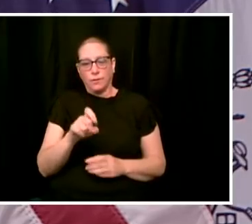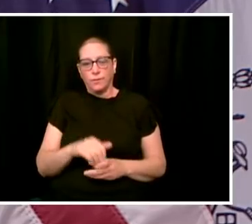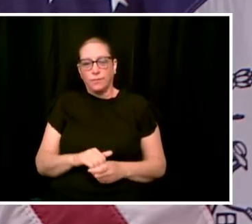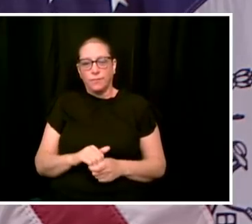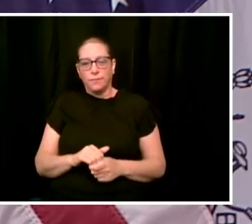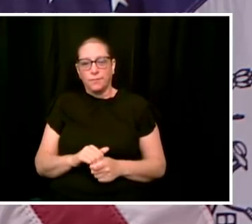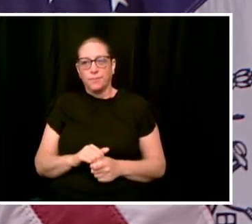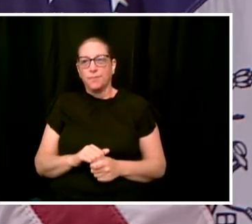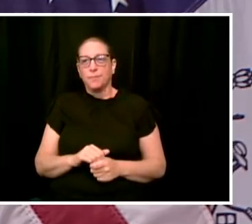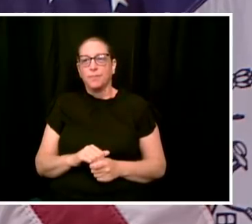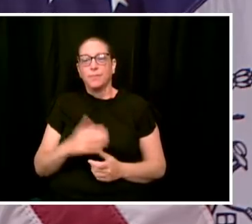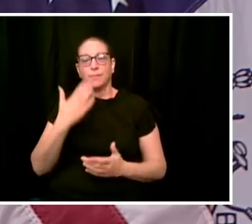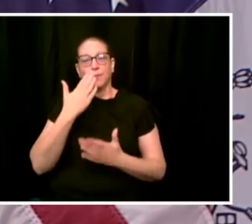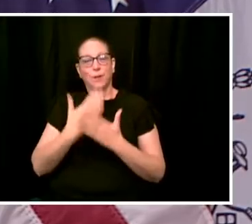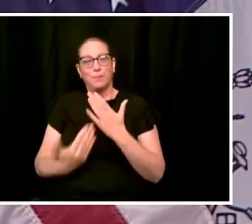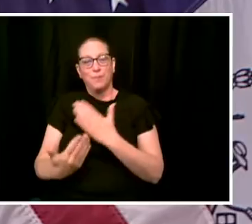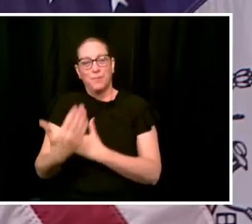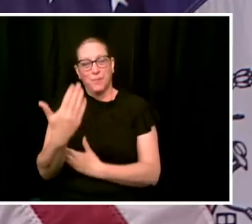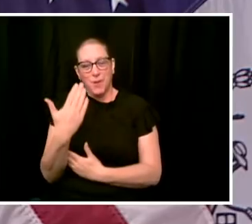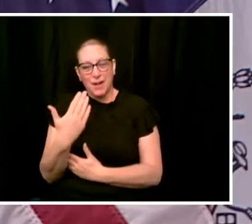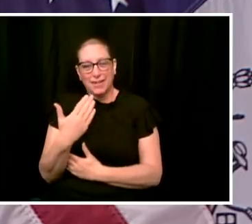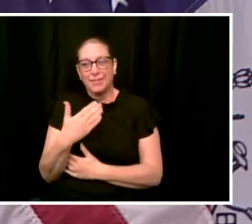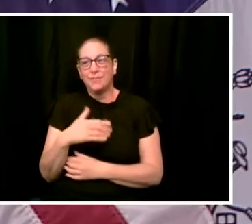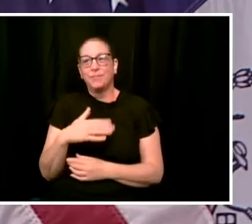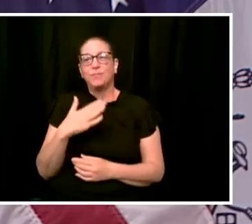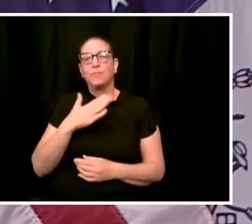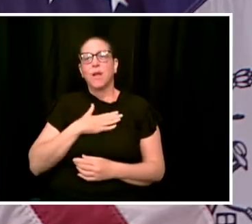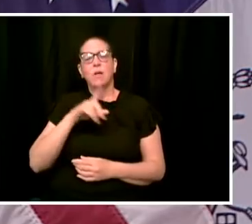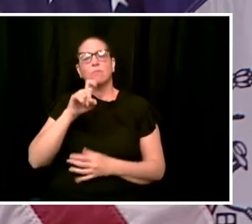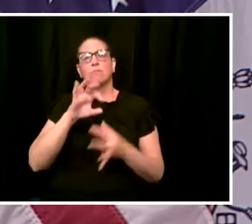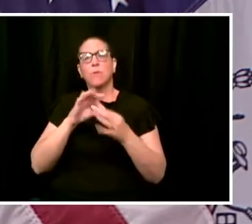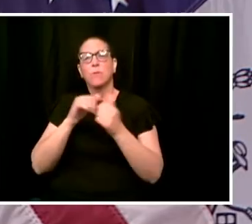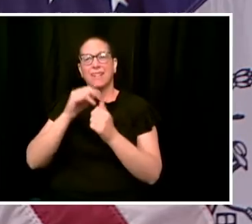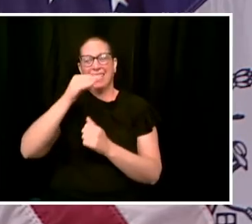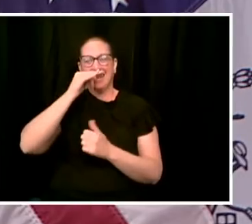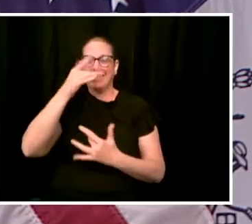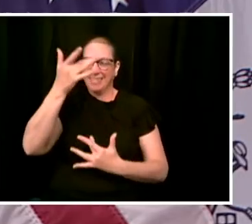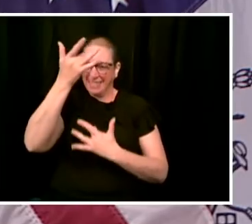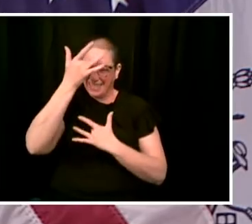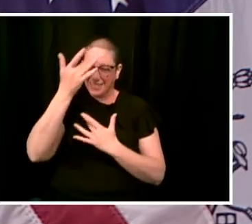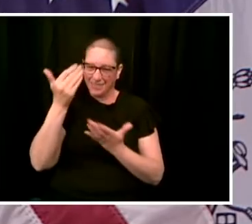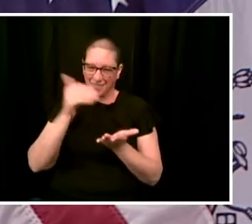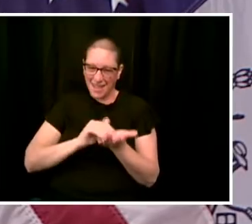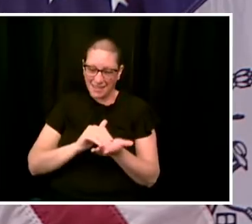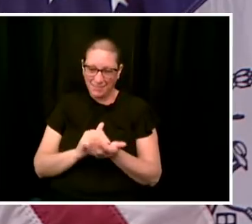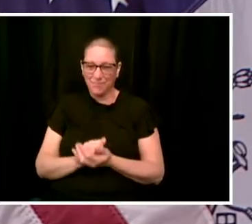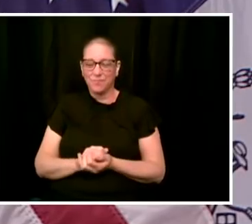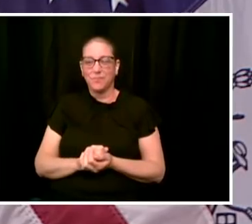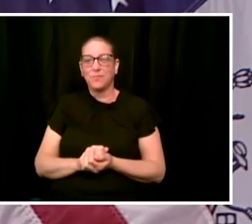GOOD MORNING, EVERYO,NE ON PEDIATRIC MULTISYSTEM